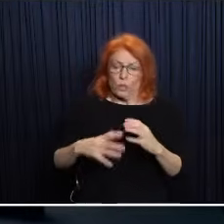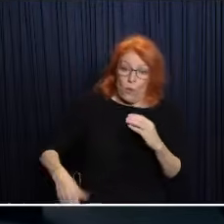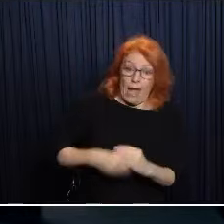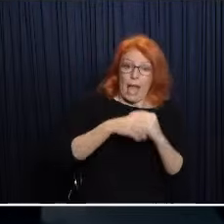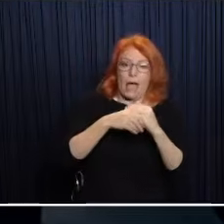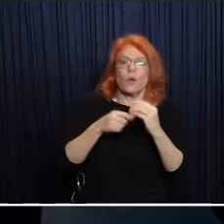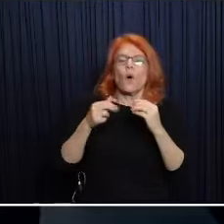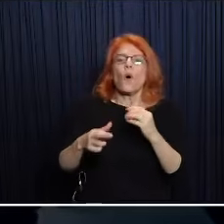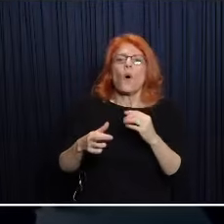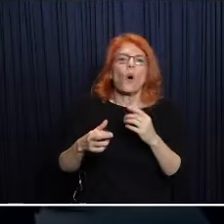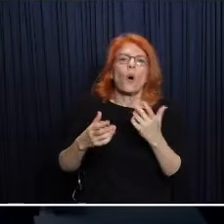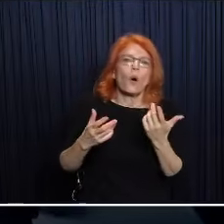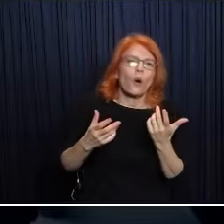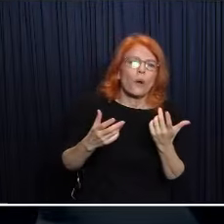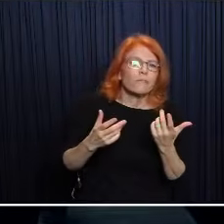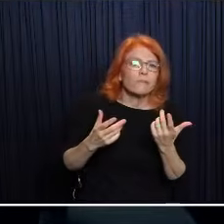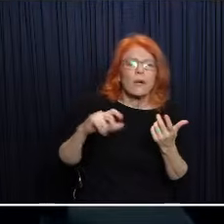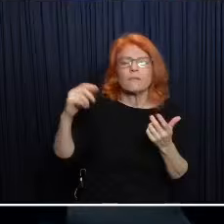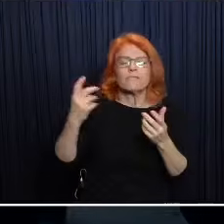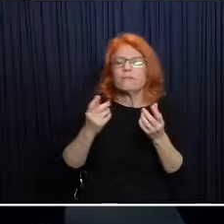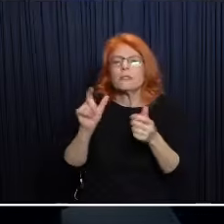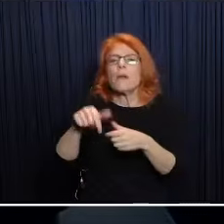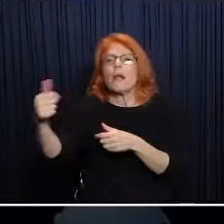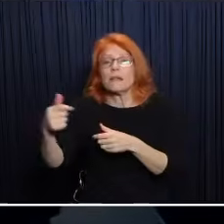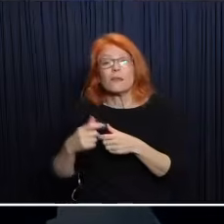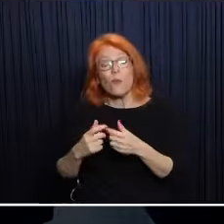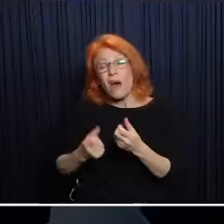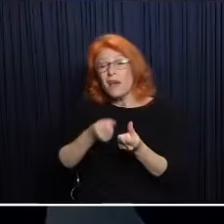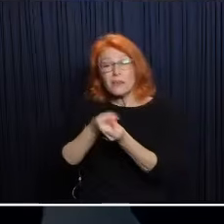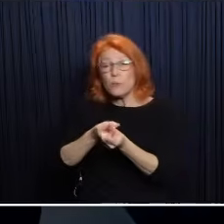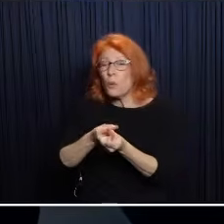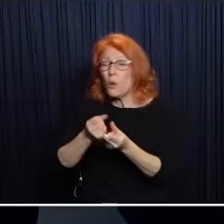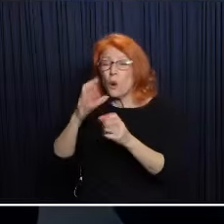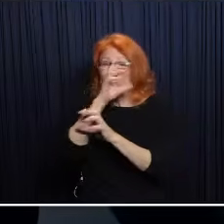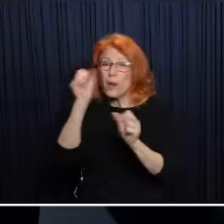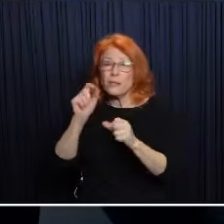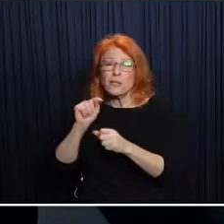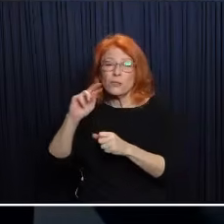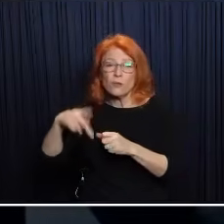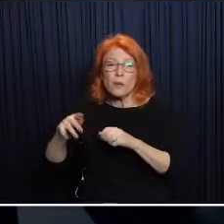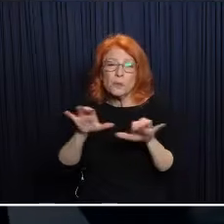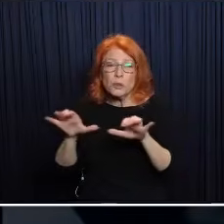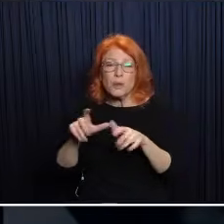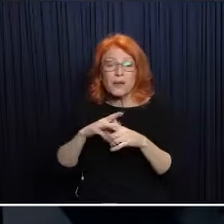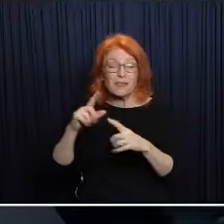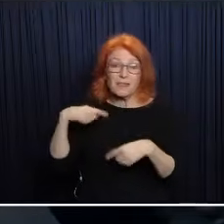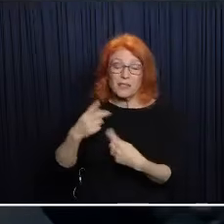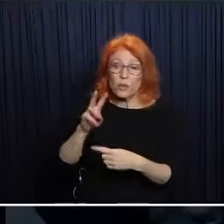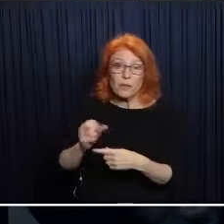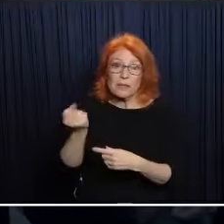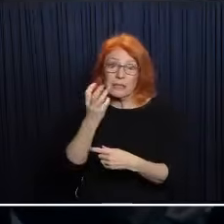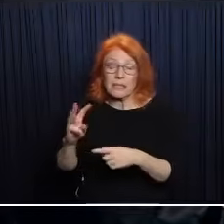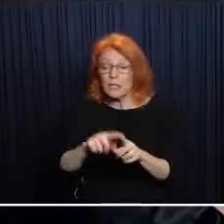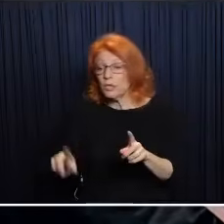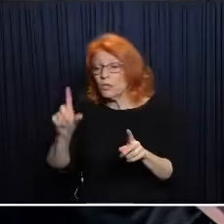TWO-MINUTE ANSWER. WOULD YOU DOUBLE DOWN ON WHAT IS CURRENTLY BEING DONE OR CERTAIN REFORMS TO I.C.E. YOU SUPPORT?